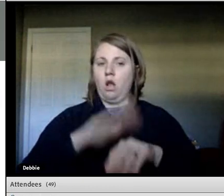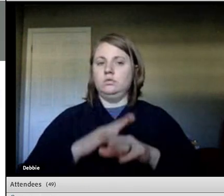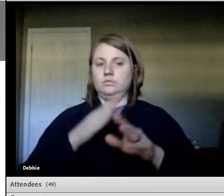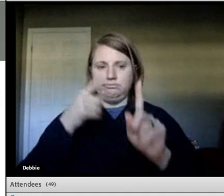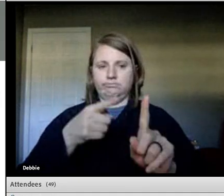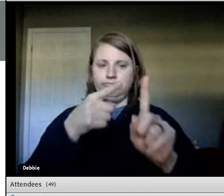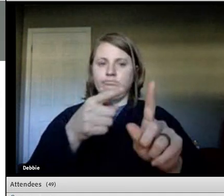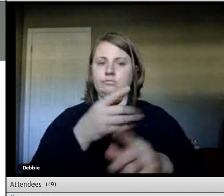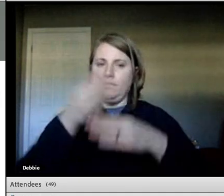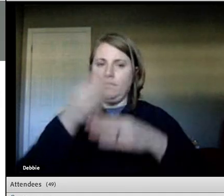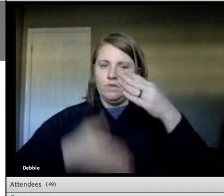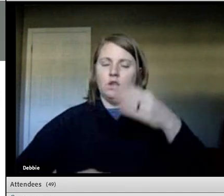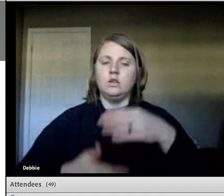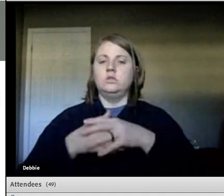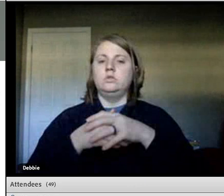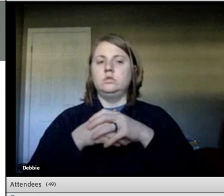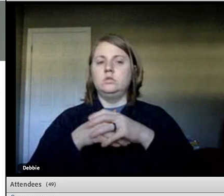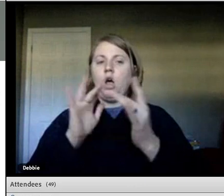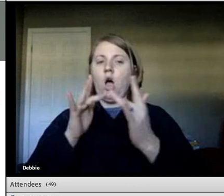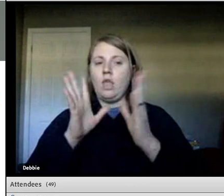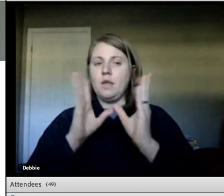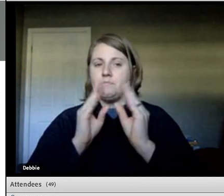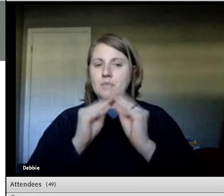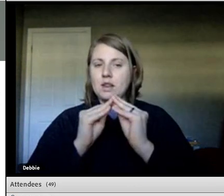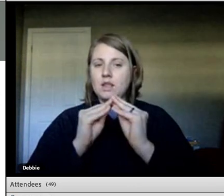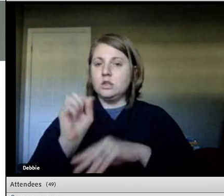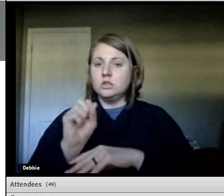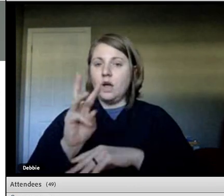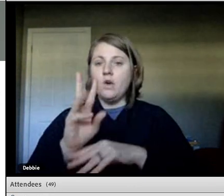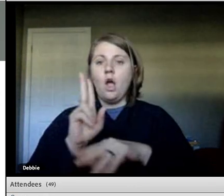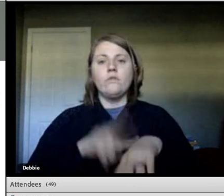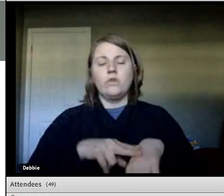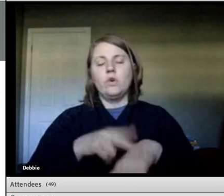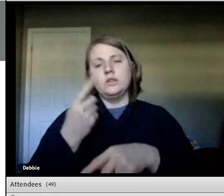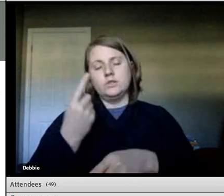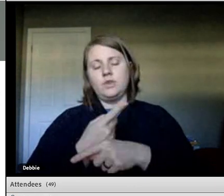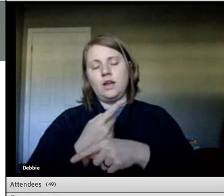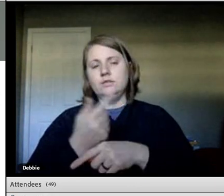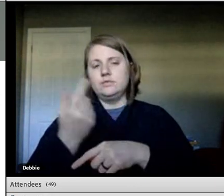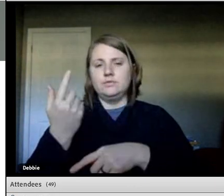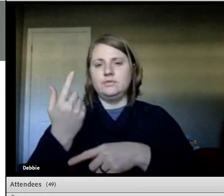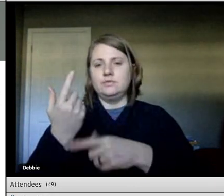Online meeting software, of course, right? That's all we do now, so Zoom has a free version,